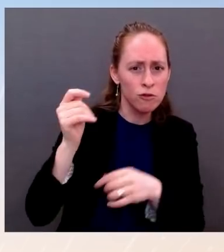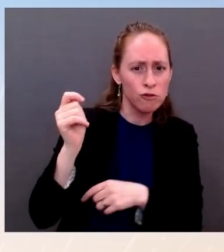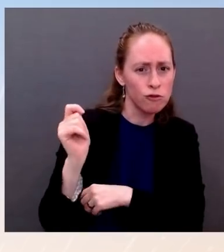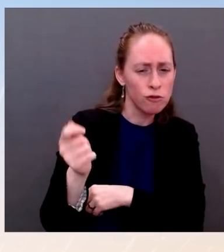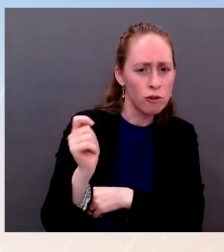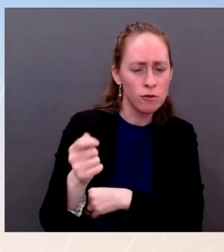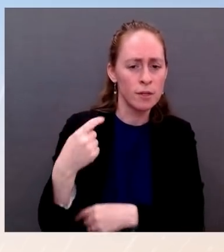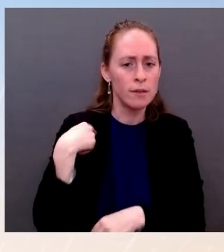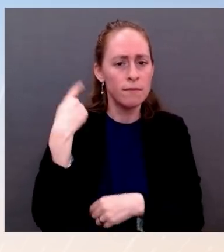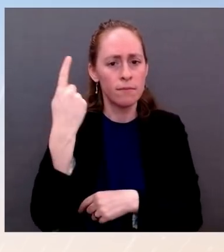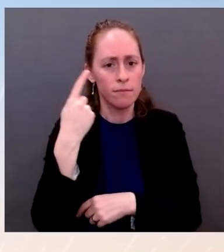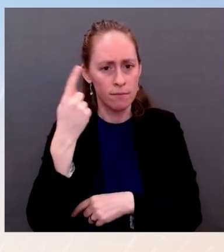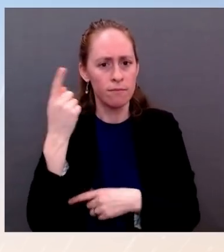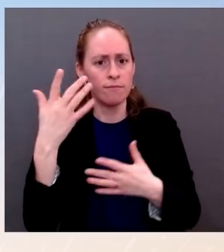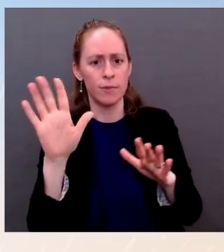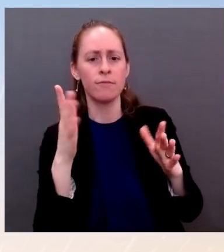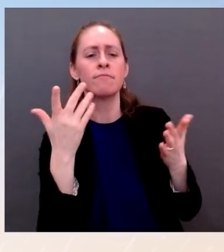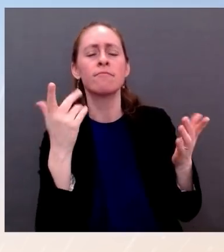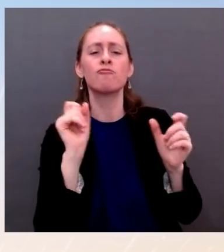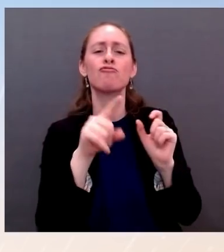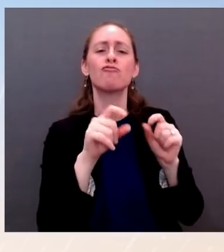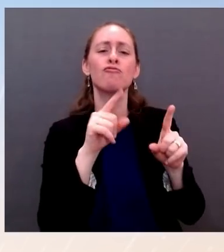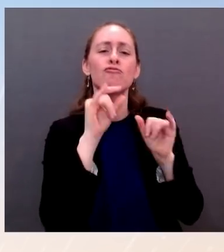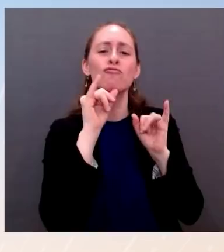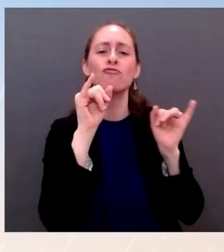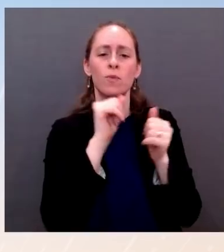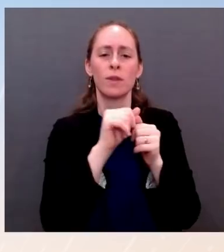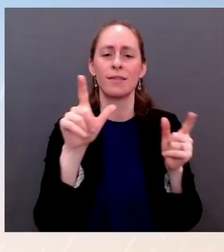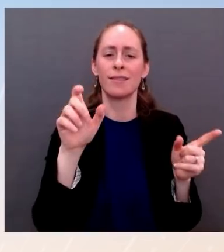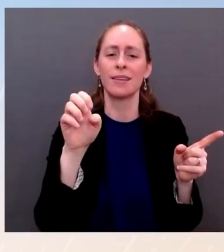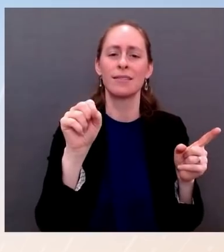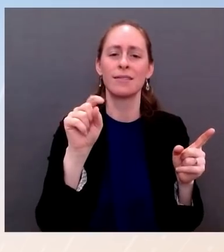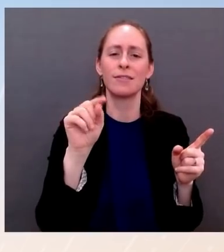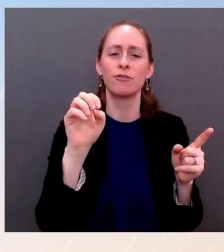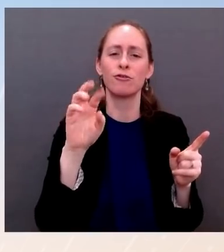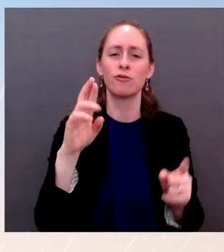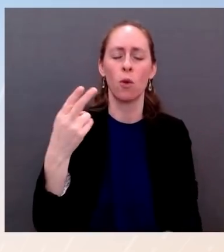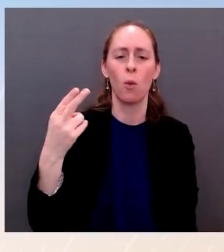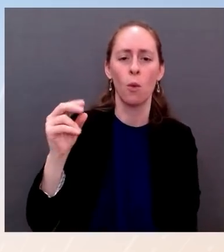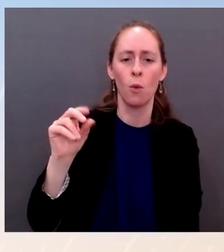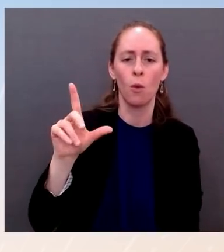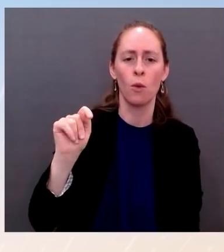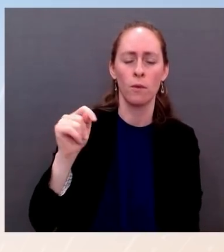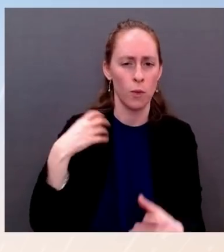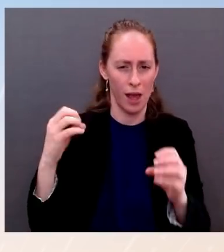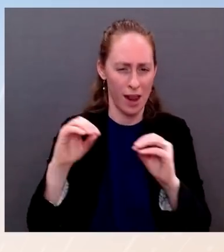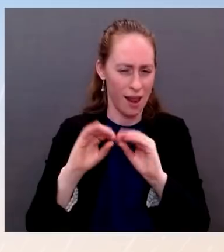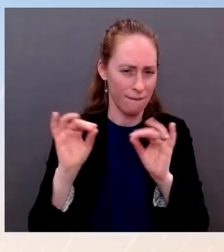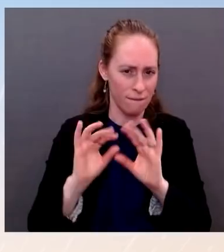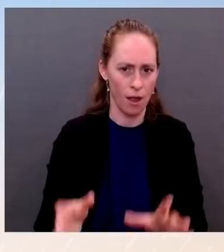that he's doing the deep dive on. Three and a half, four and a half? Where -- Ms. Psaki: There's no three and a half people, Aamer.